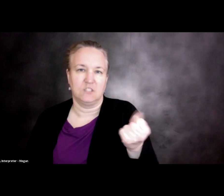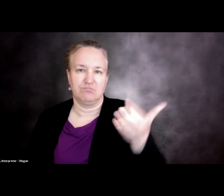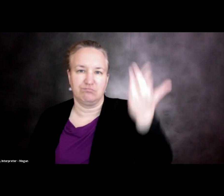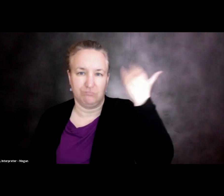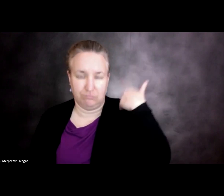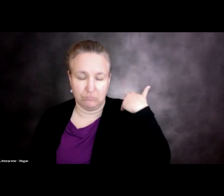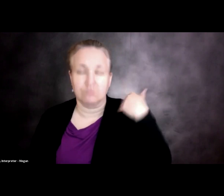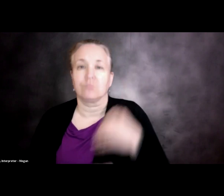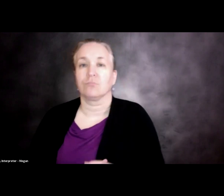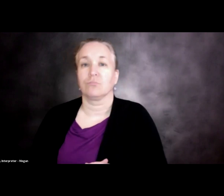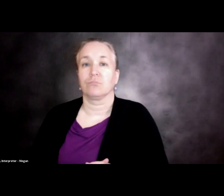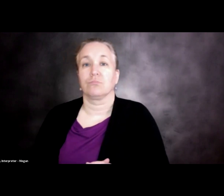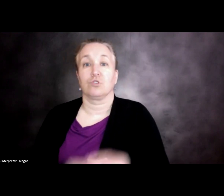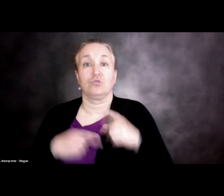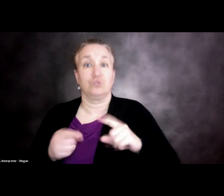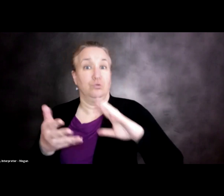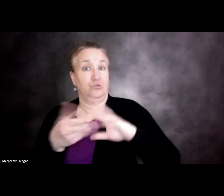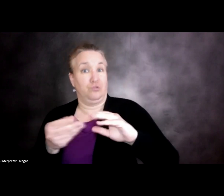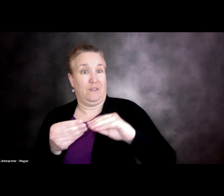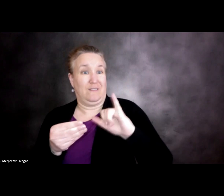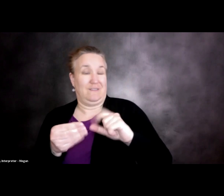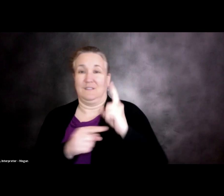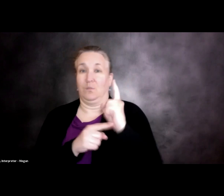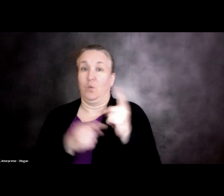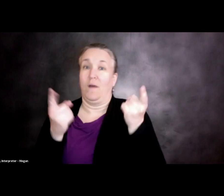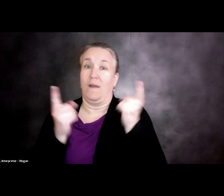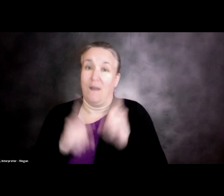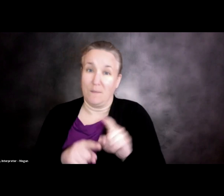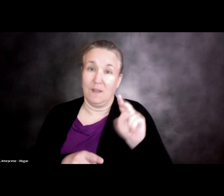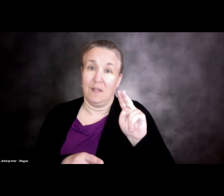This is the moment in the story when Nwoye, the protagonist